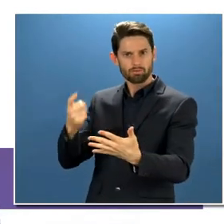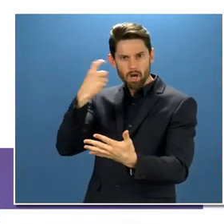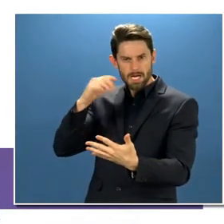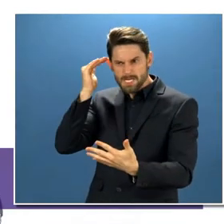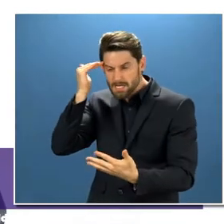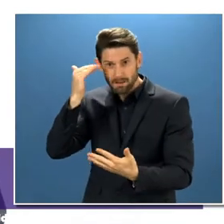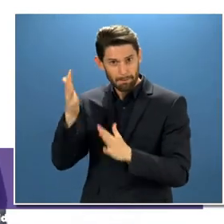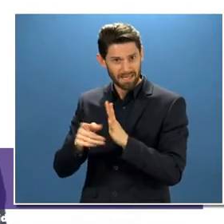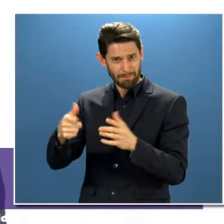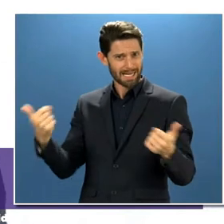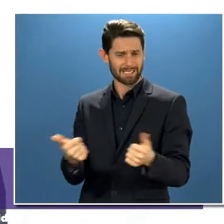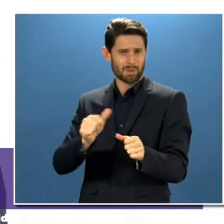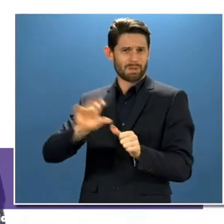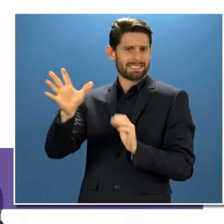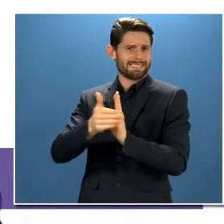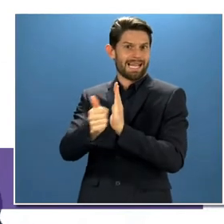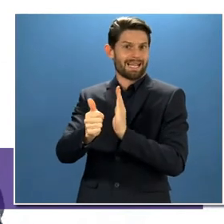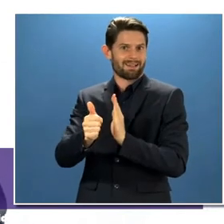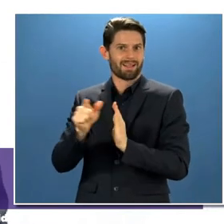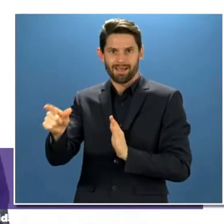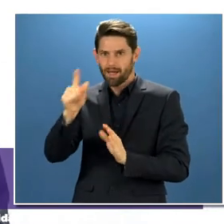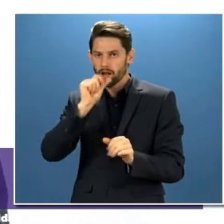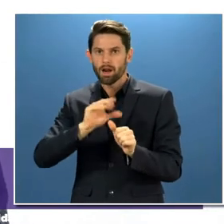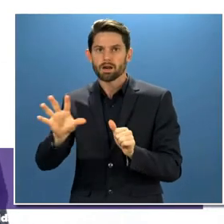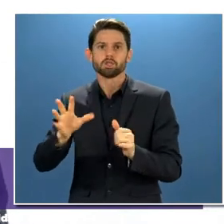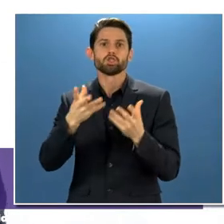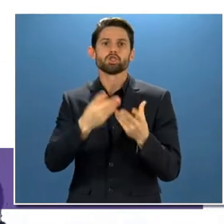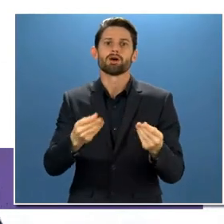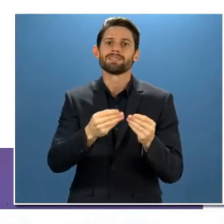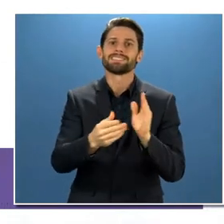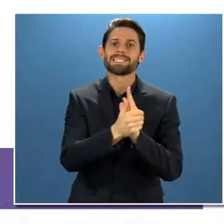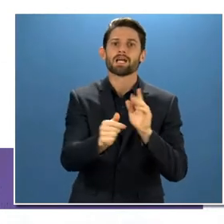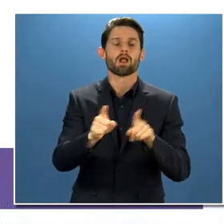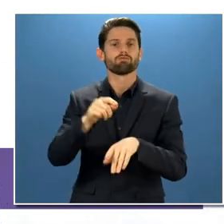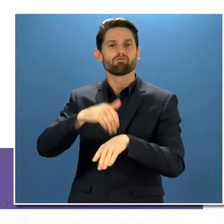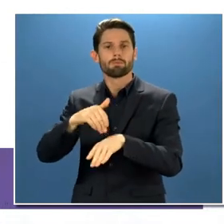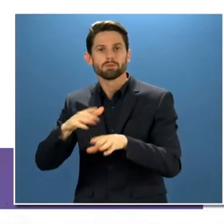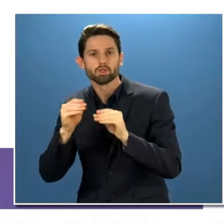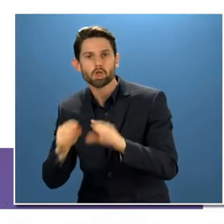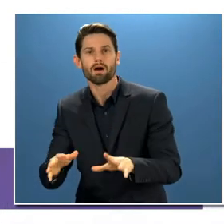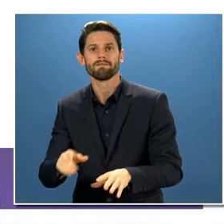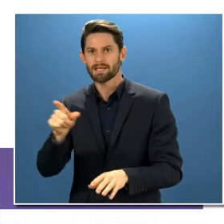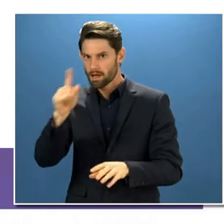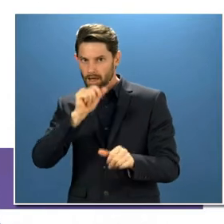They can be really good at solving problems. They can be quite logical in nature. They can work particularly well in teams.